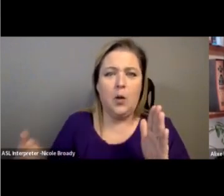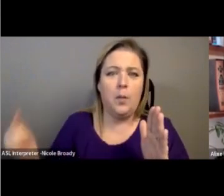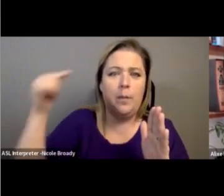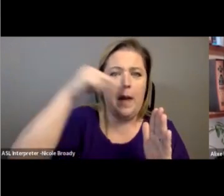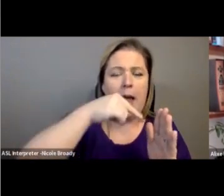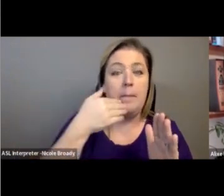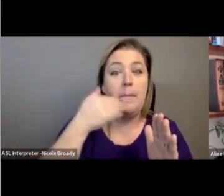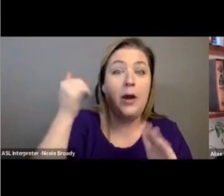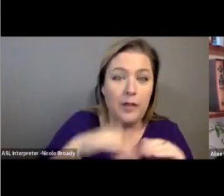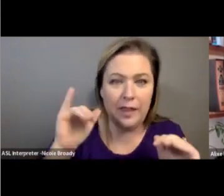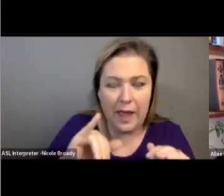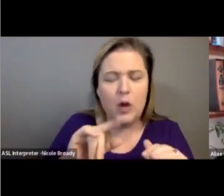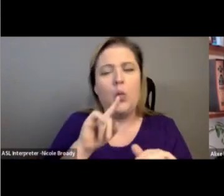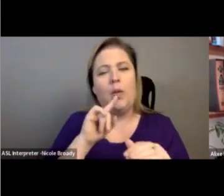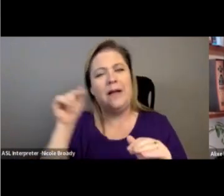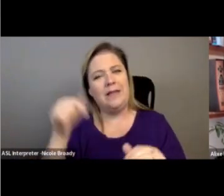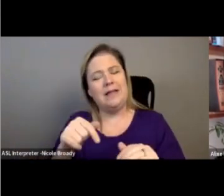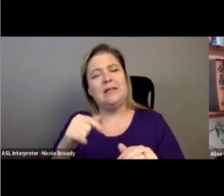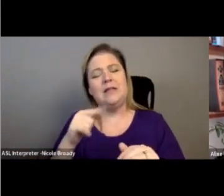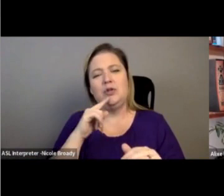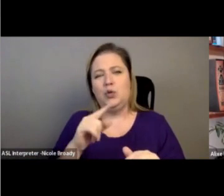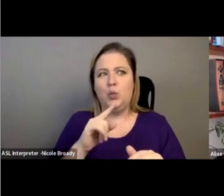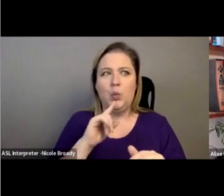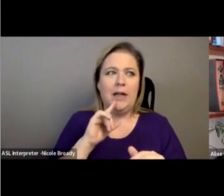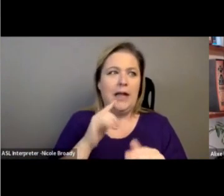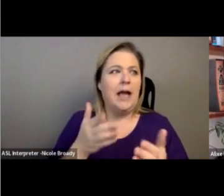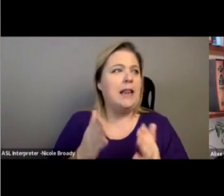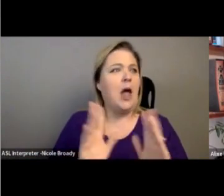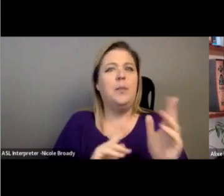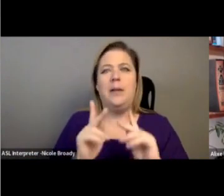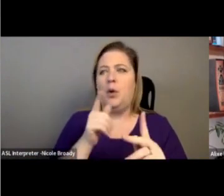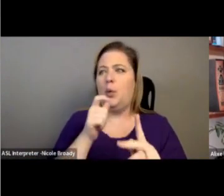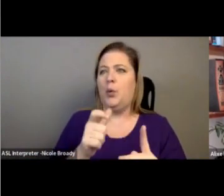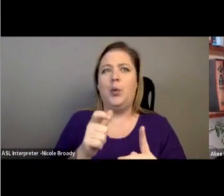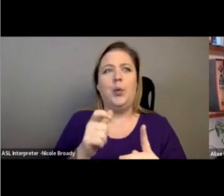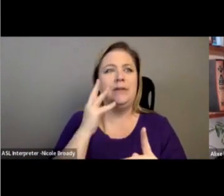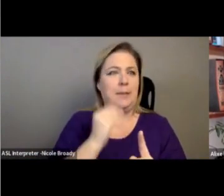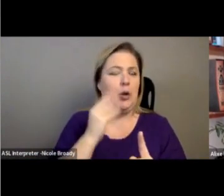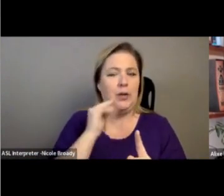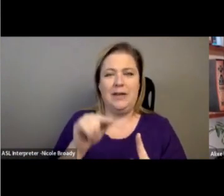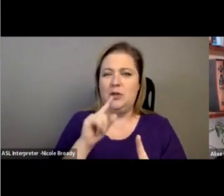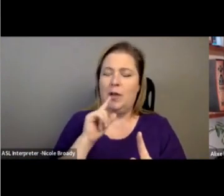and amplify the voice and wisdom of people who have had the most direct knowledge of the experiences of people with